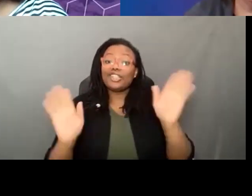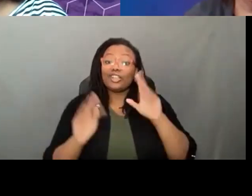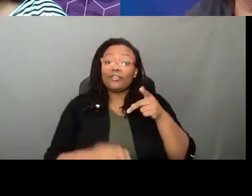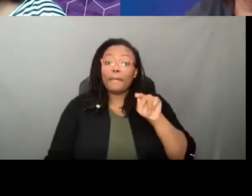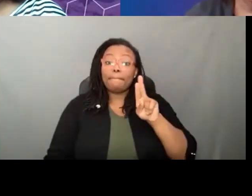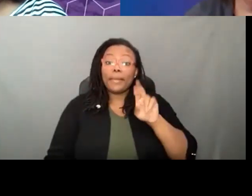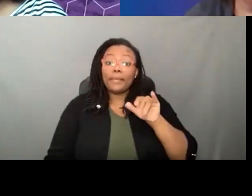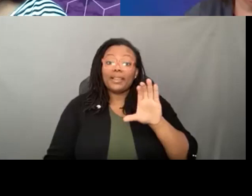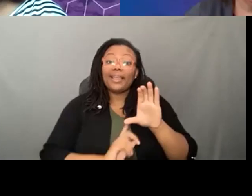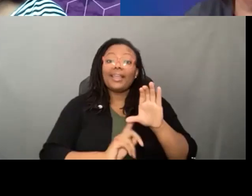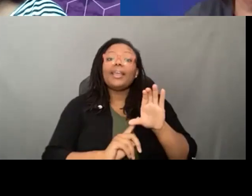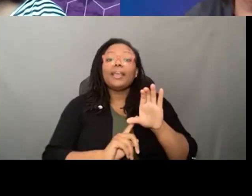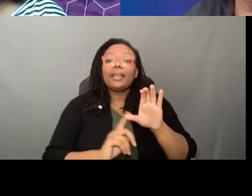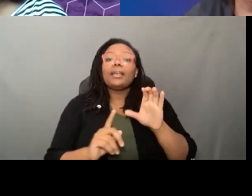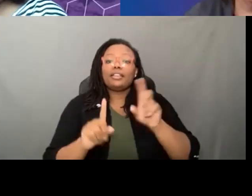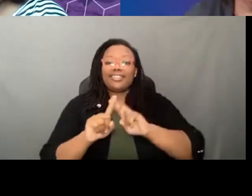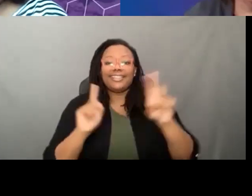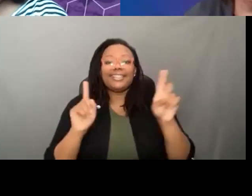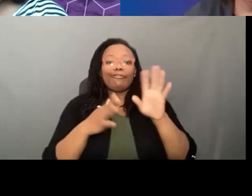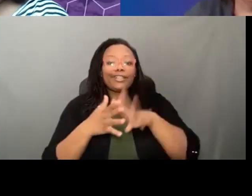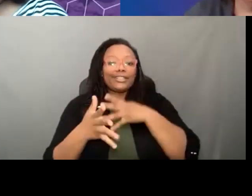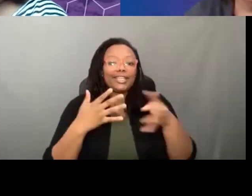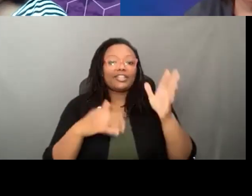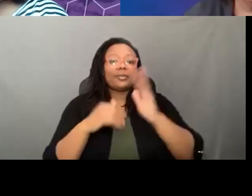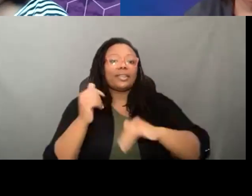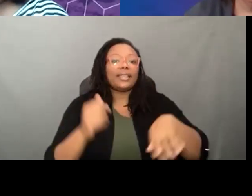they are on a slightly different schedule than the APRs.